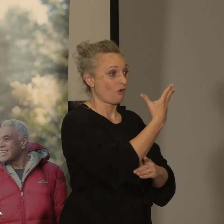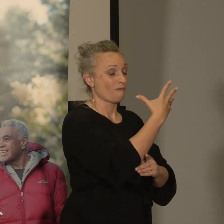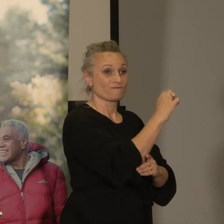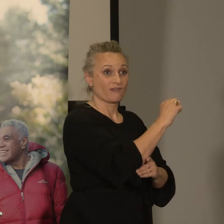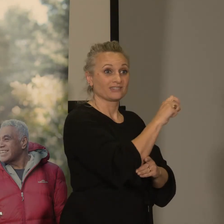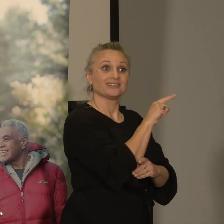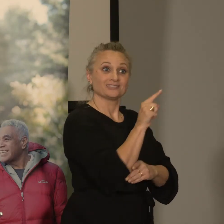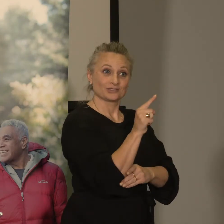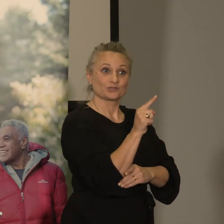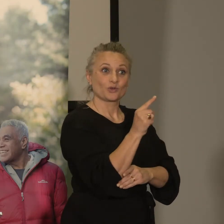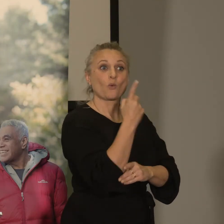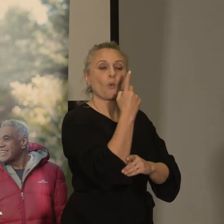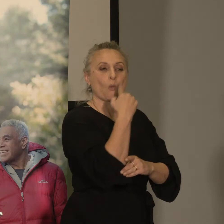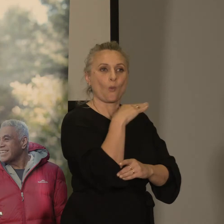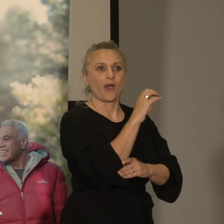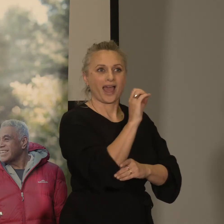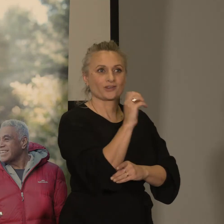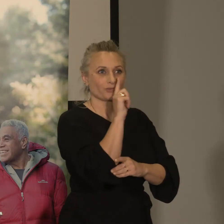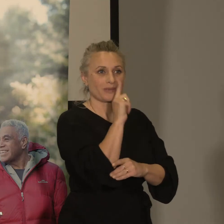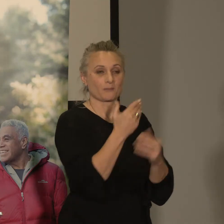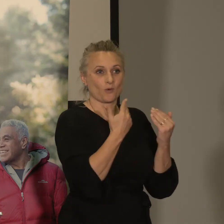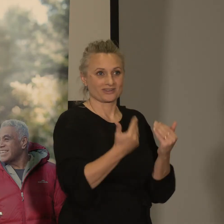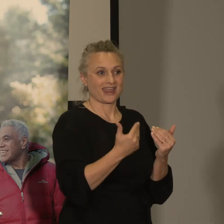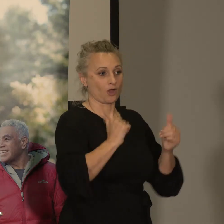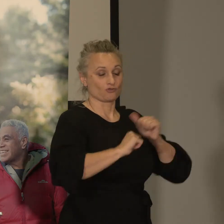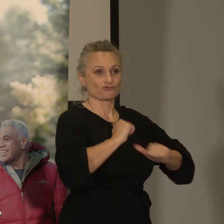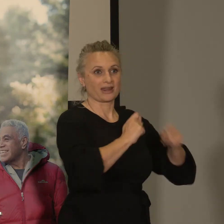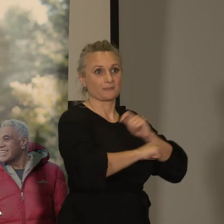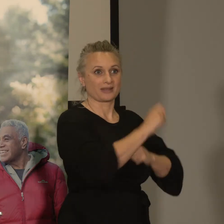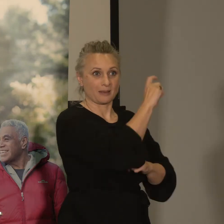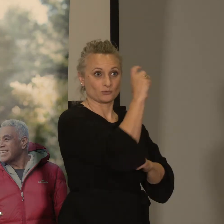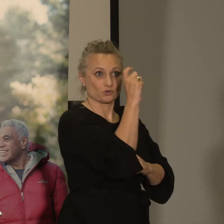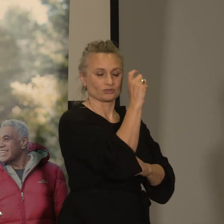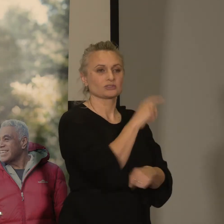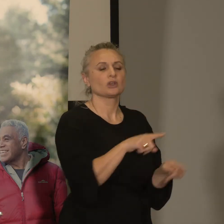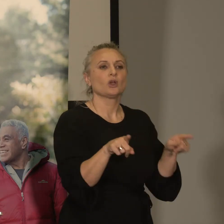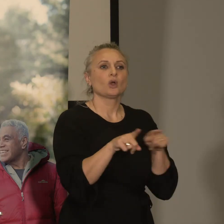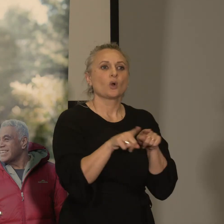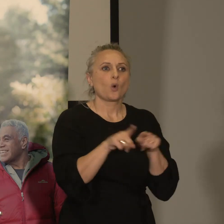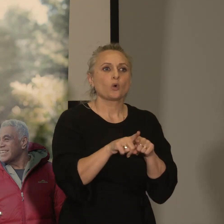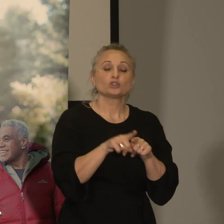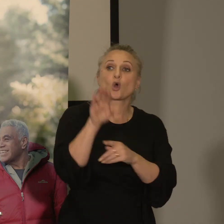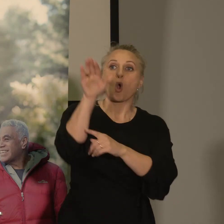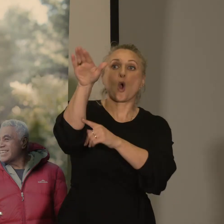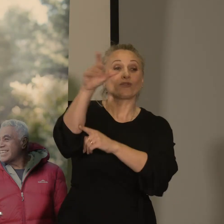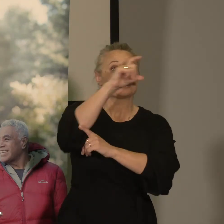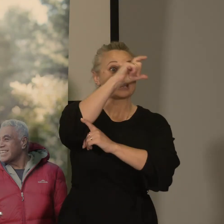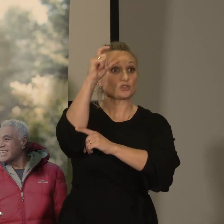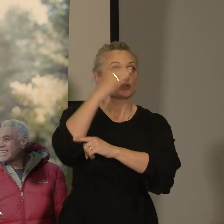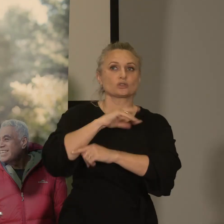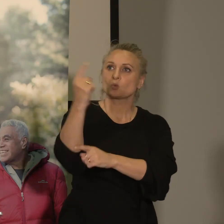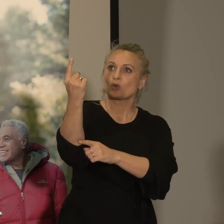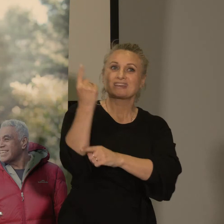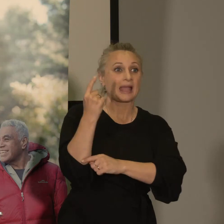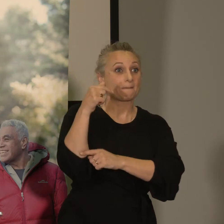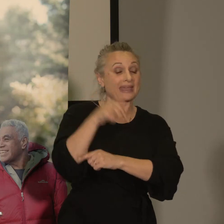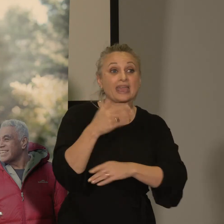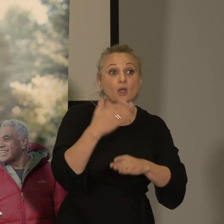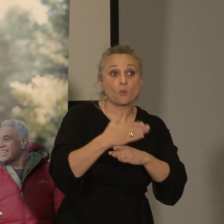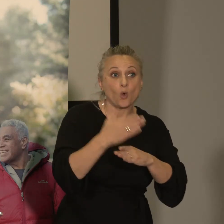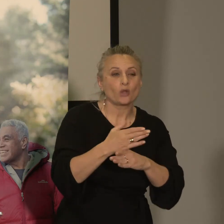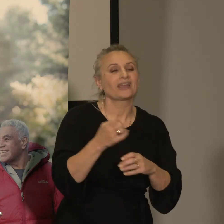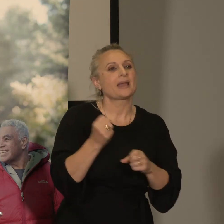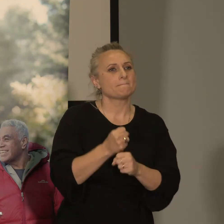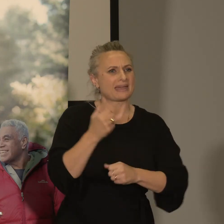nurse practitioners training